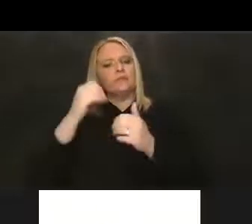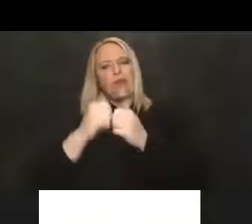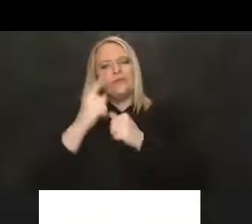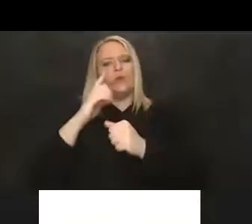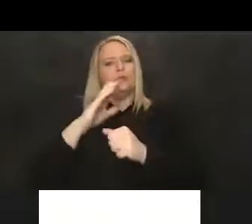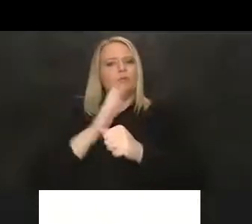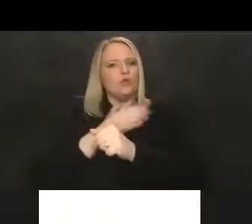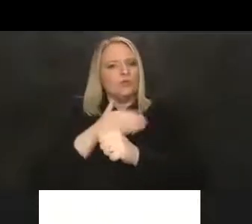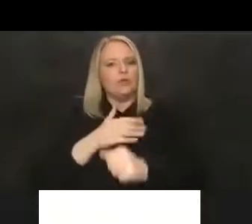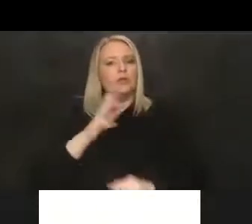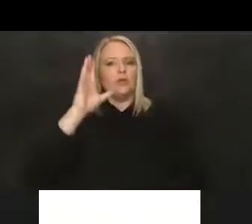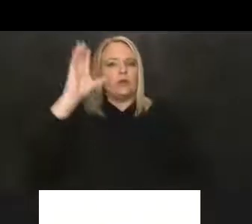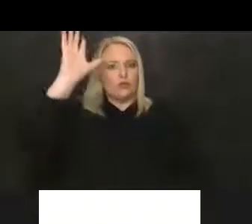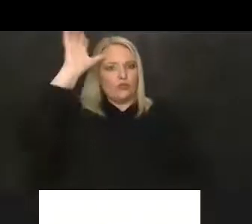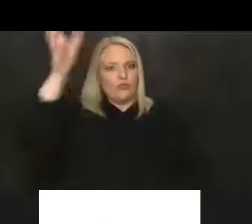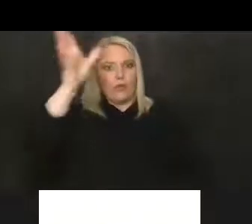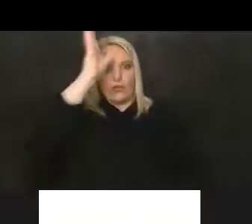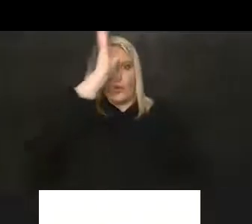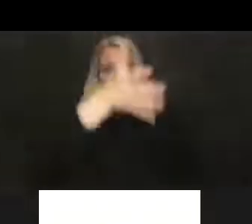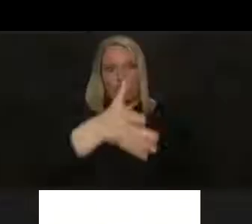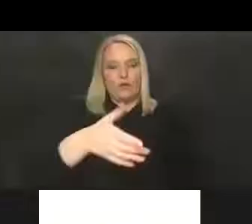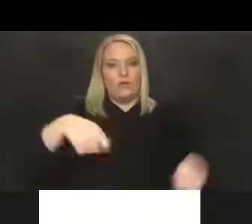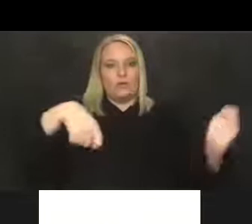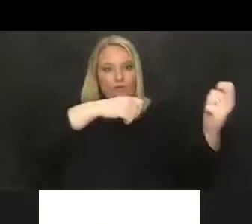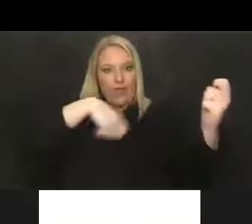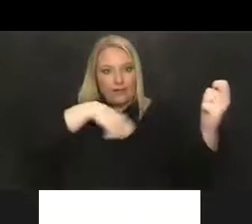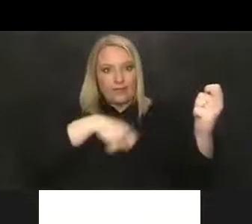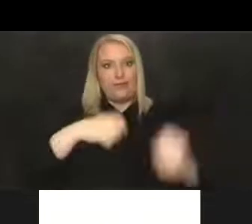grandfathers played violin - fiddle, to you all, if you're from Louisiana - they play